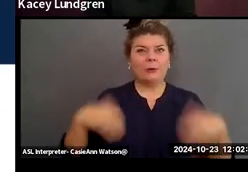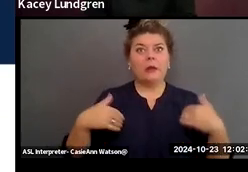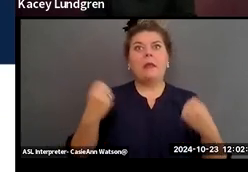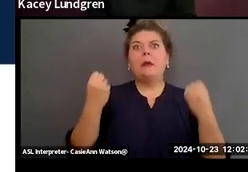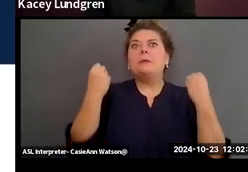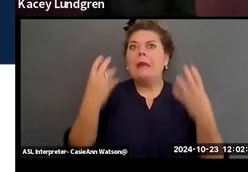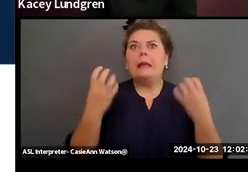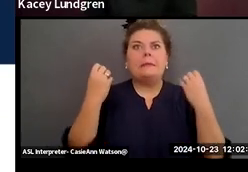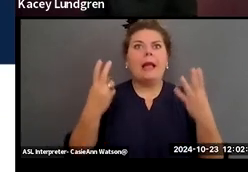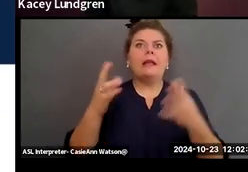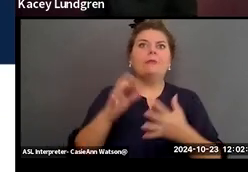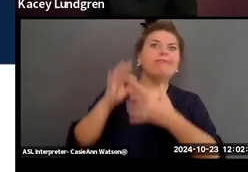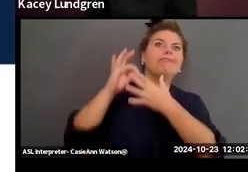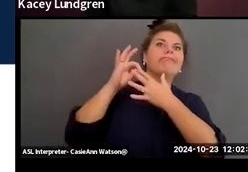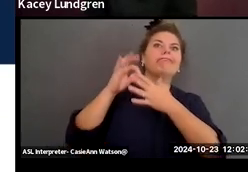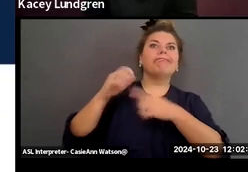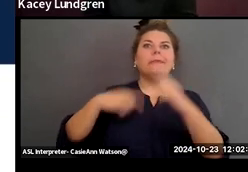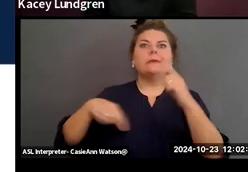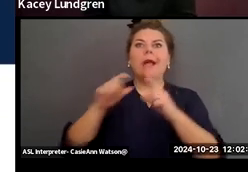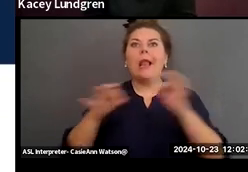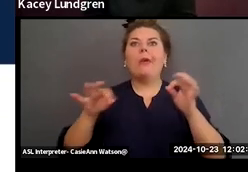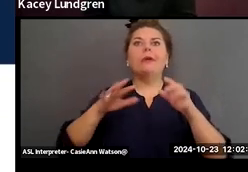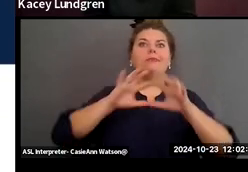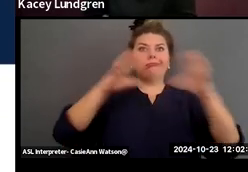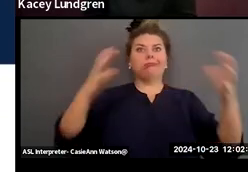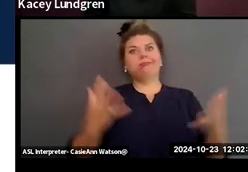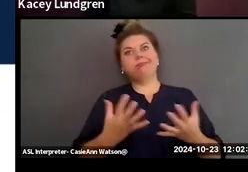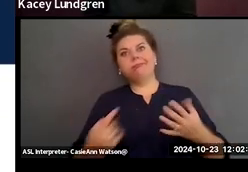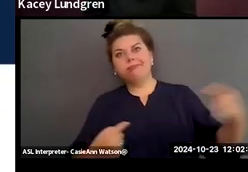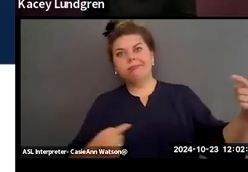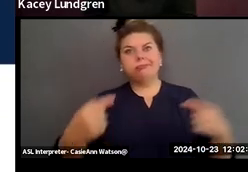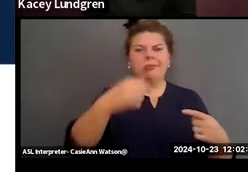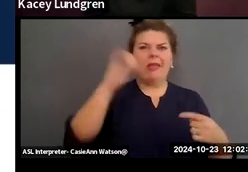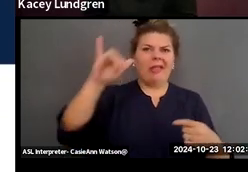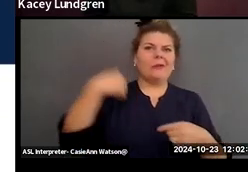awesome and unique sign languages around the world, this is why we specify American Sign Language